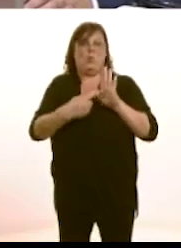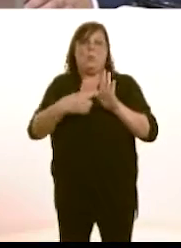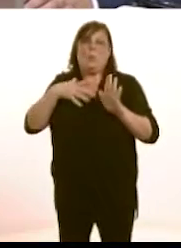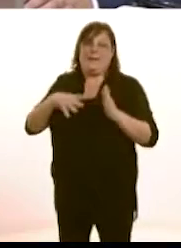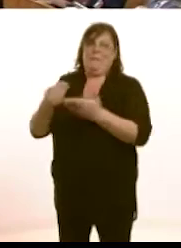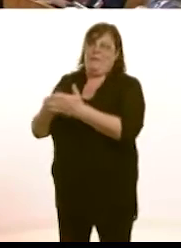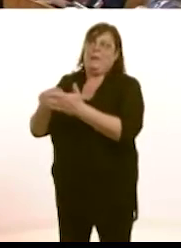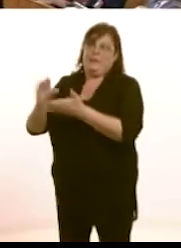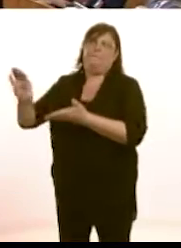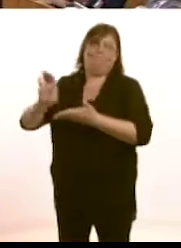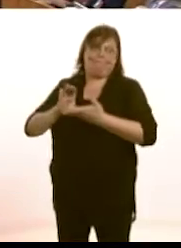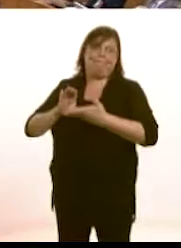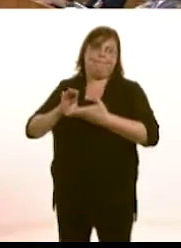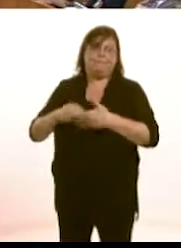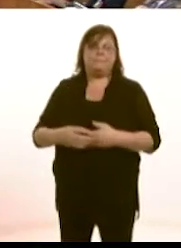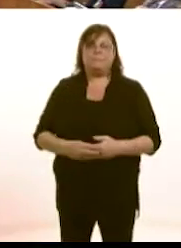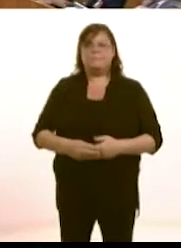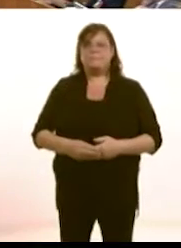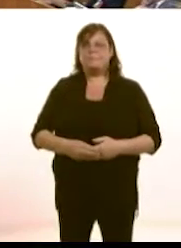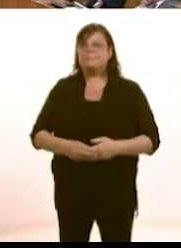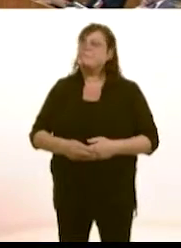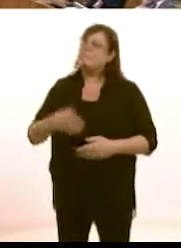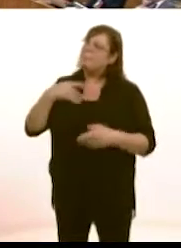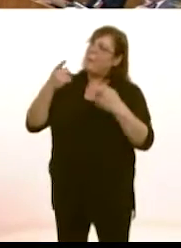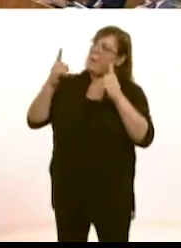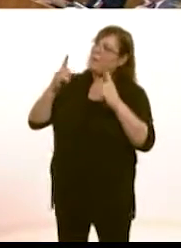Nick Ramsay: First Minister, I completely agree with you that the last thing we need